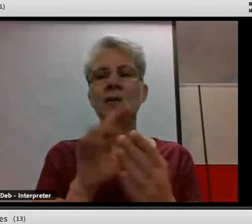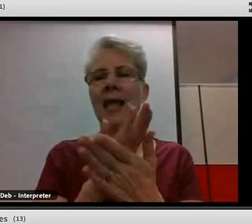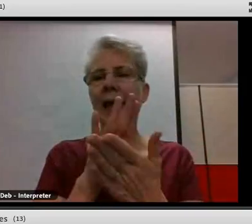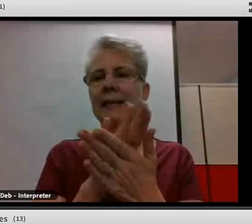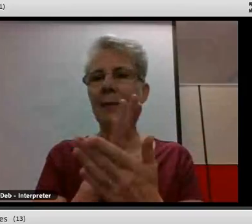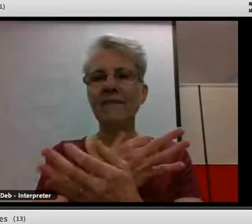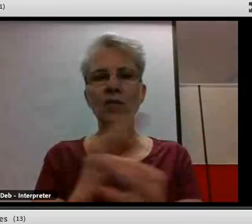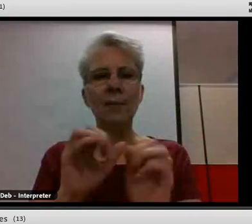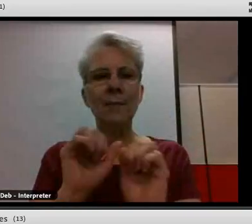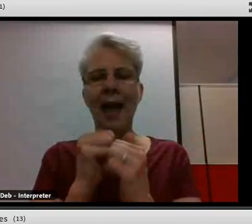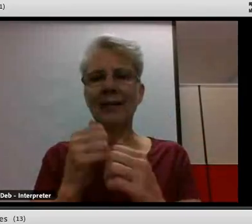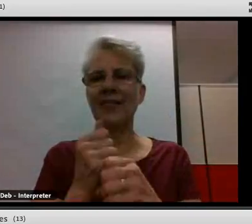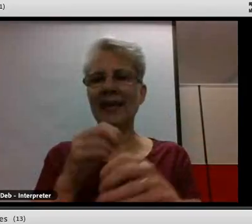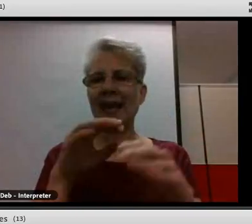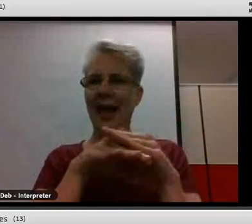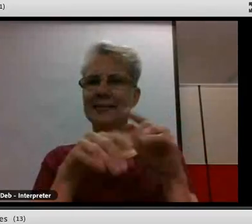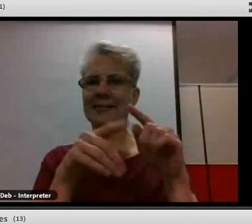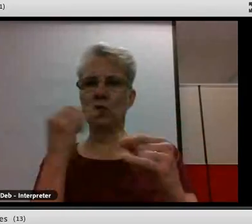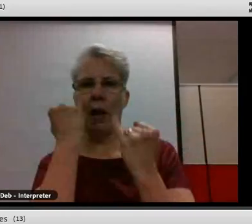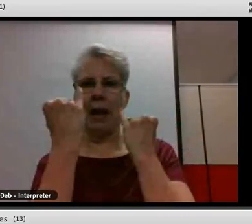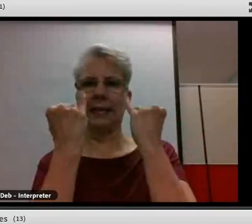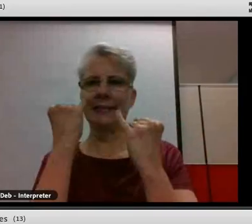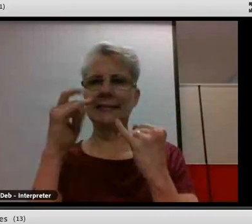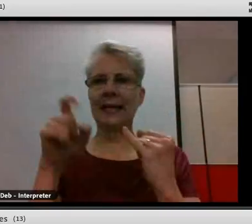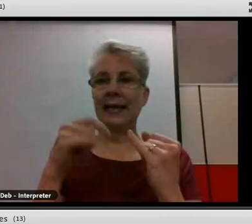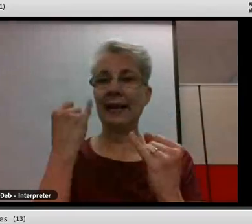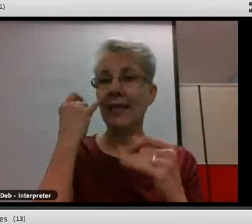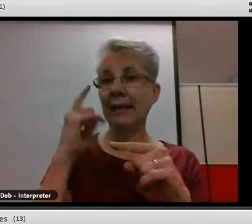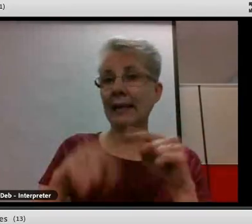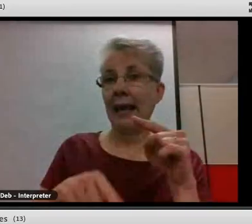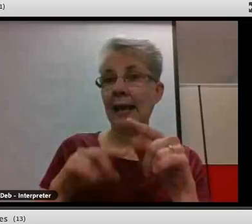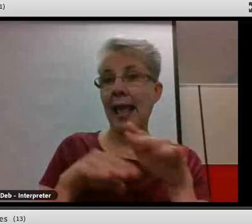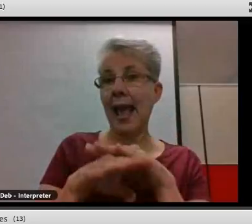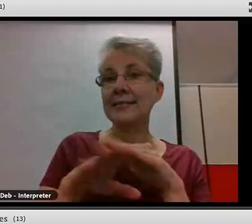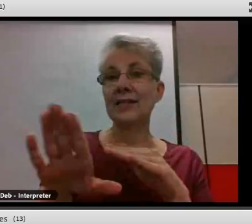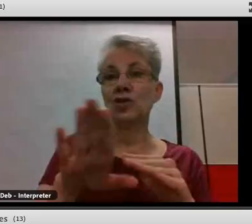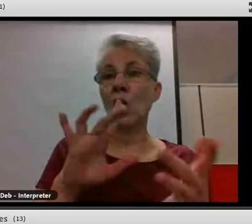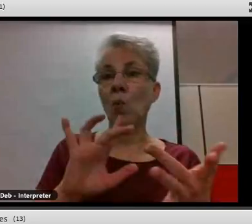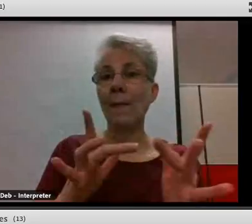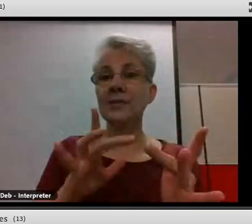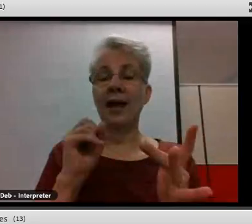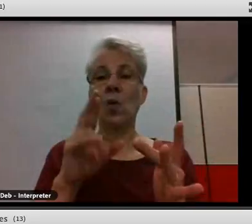So don't do that. So I'm going to stop sharing. Just one second. I'll go back to you.